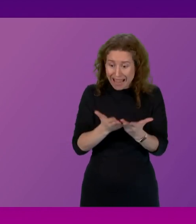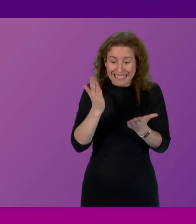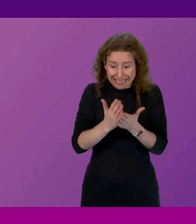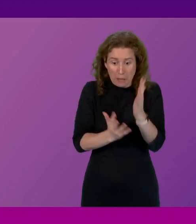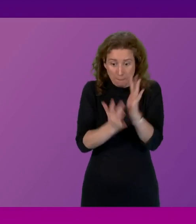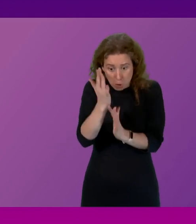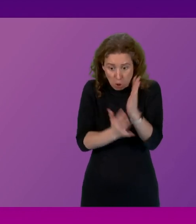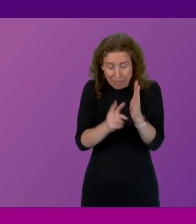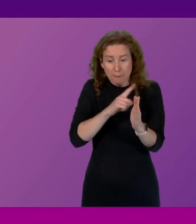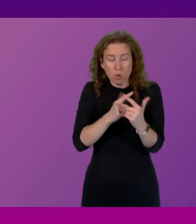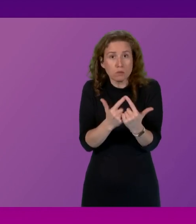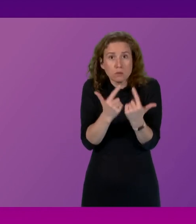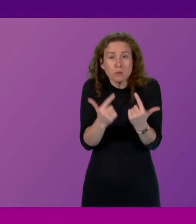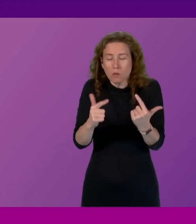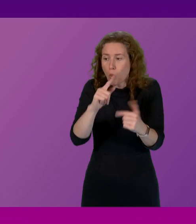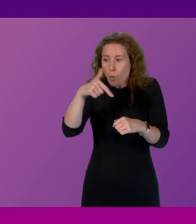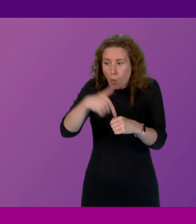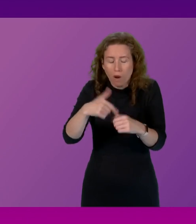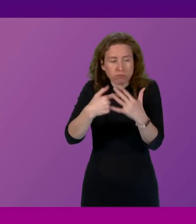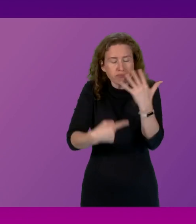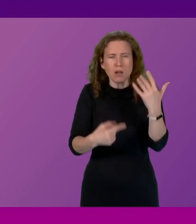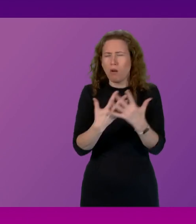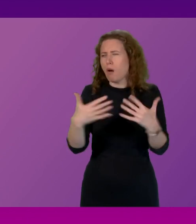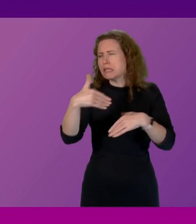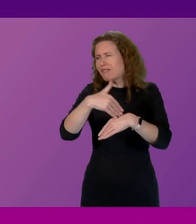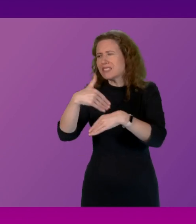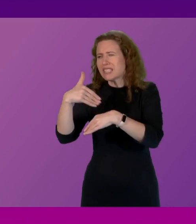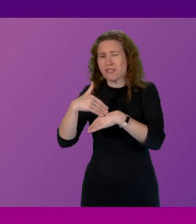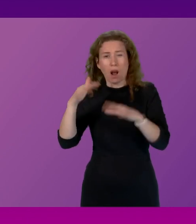seen the most devastating impacts of the climate catastrophe.